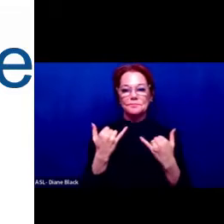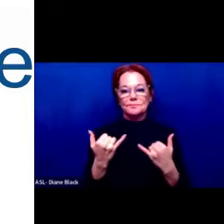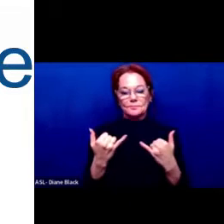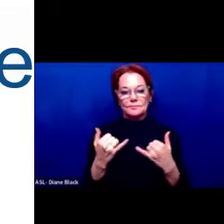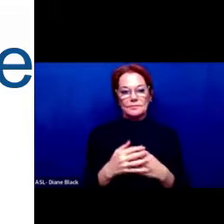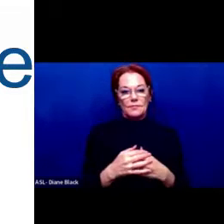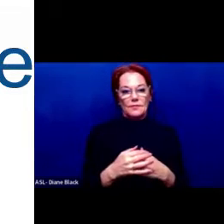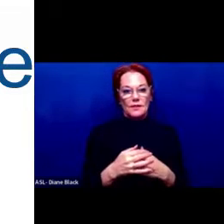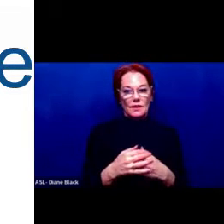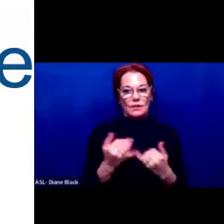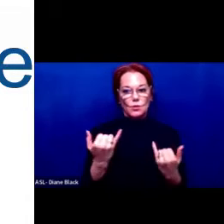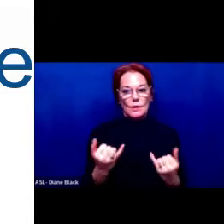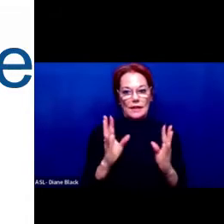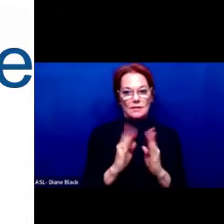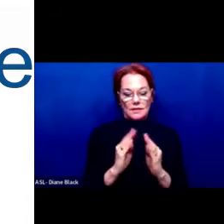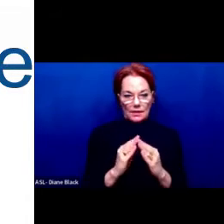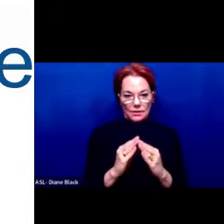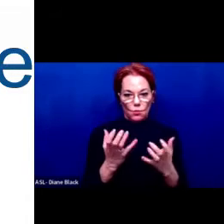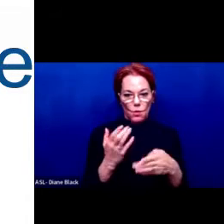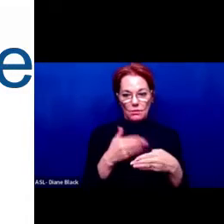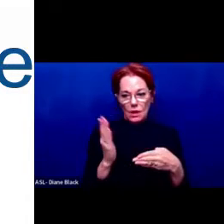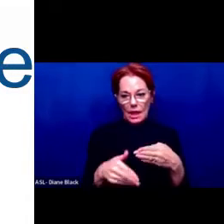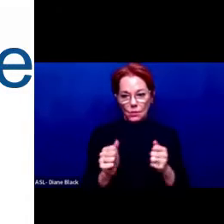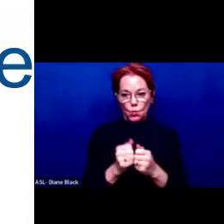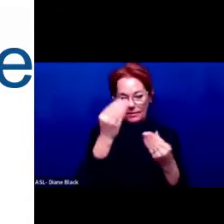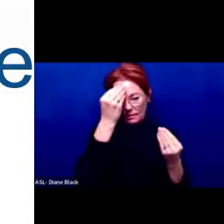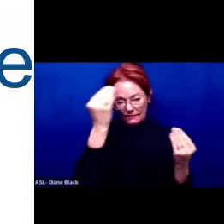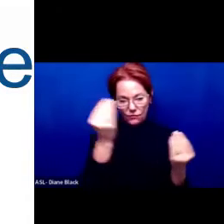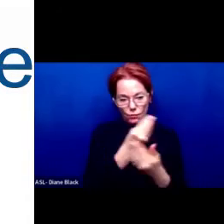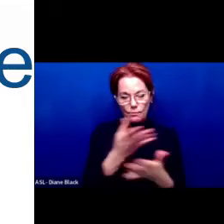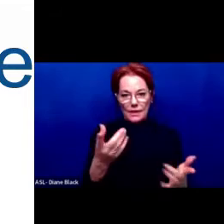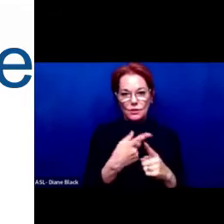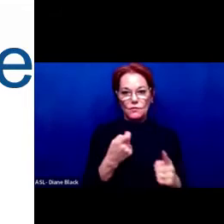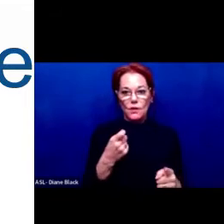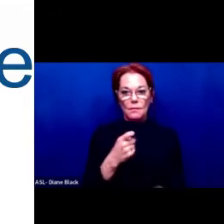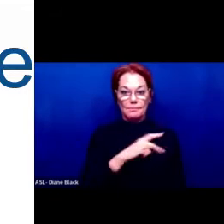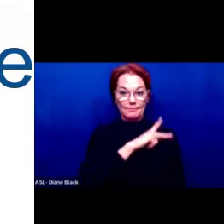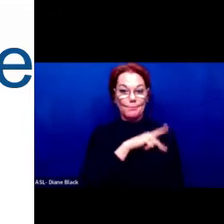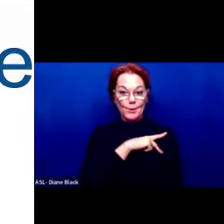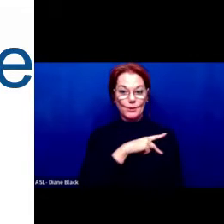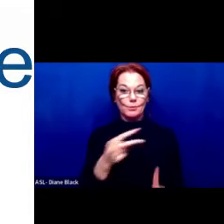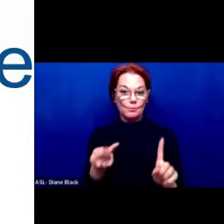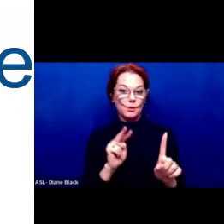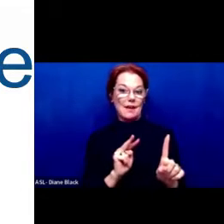end today's session with some information from a very personal perspective, from two of the